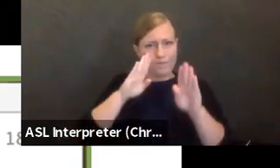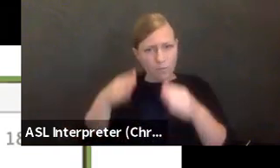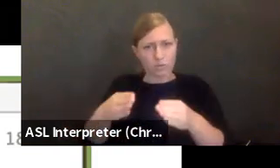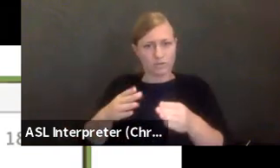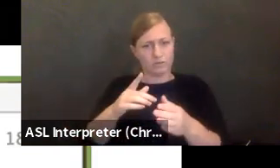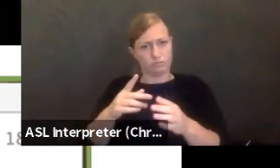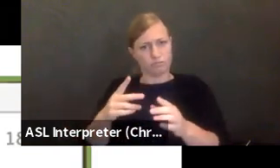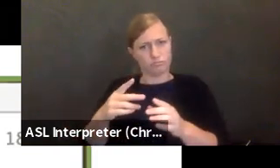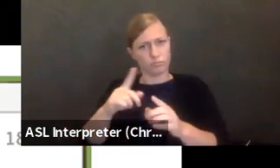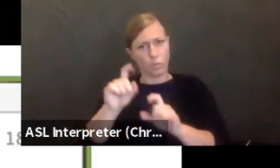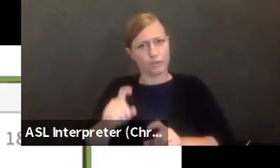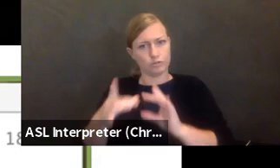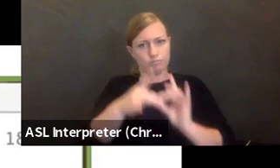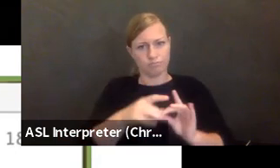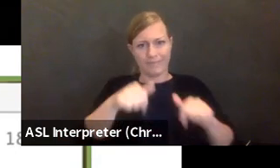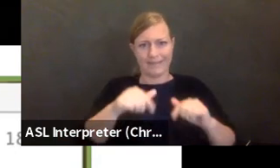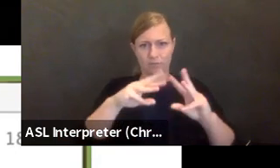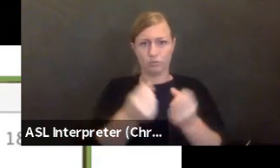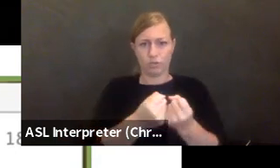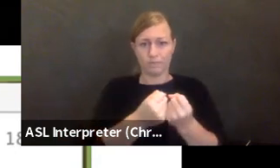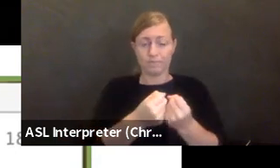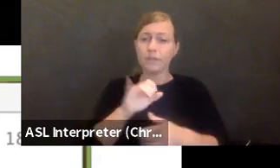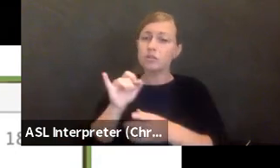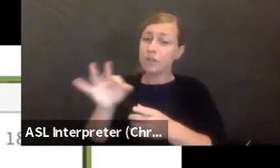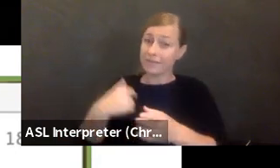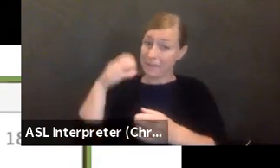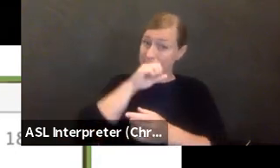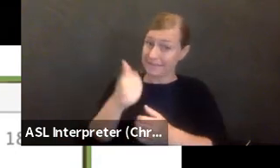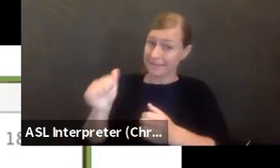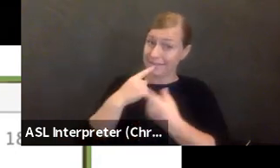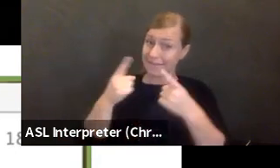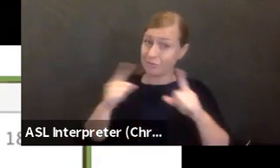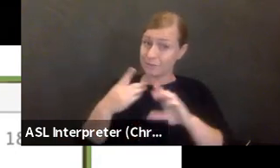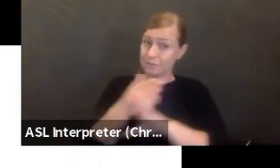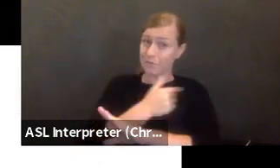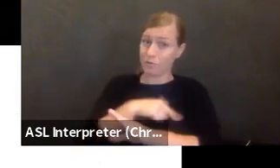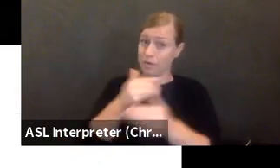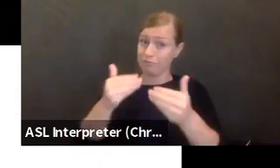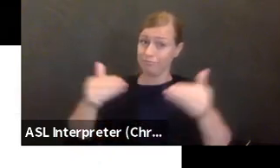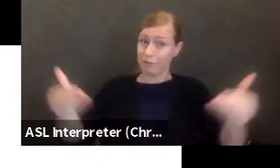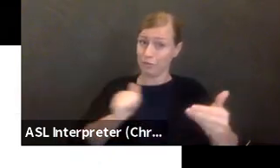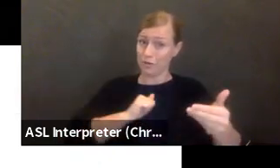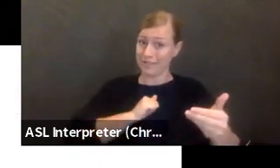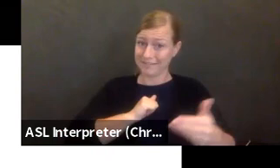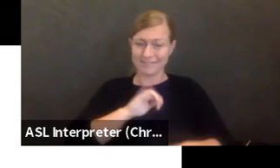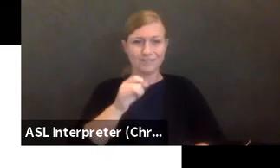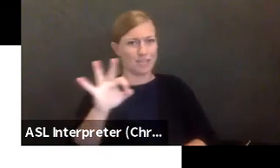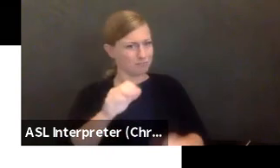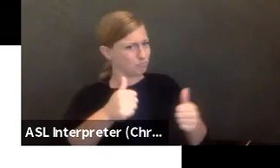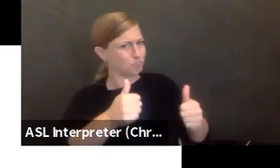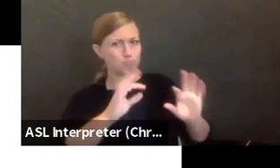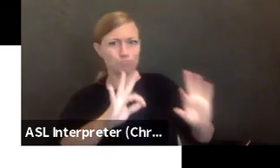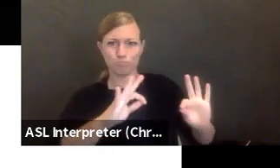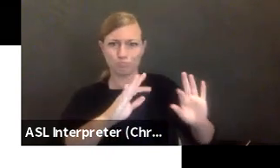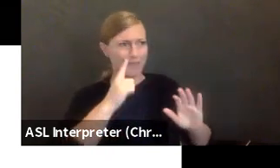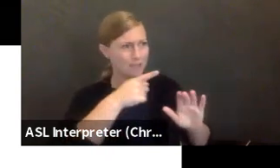because there are so many questions being asked